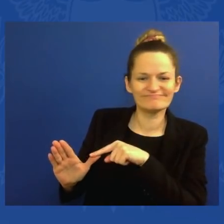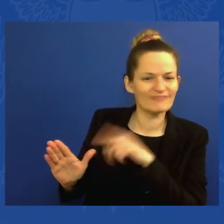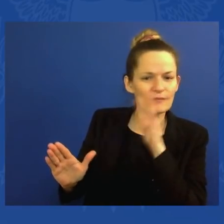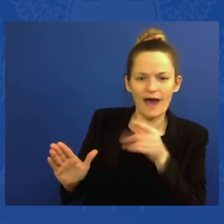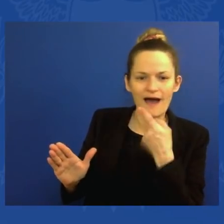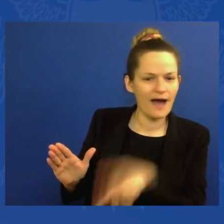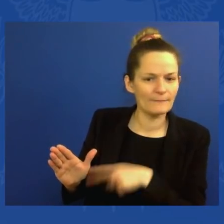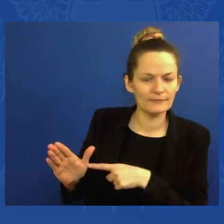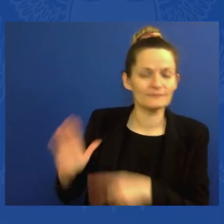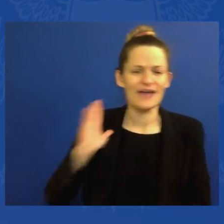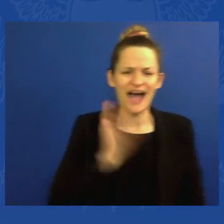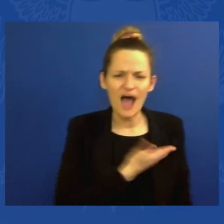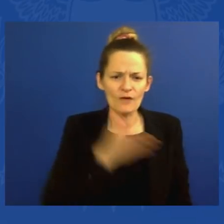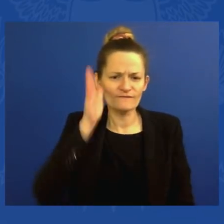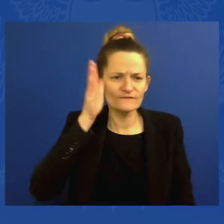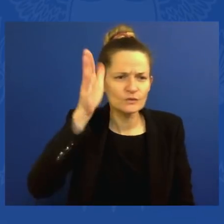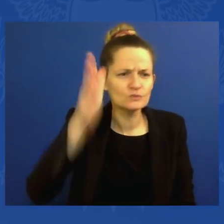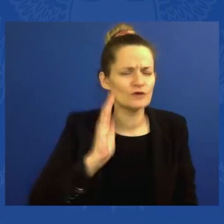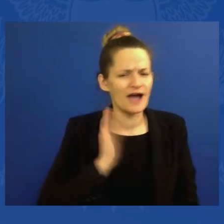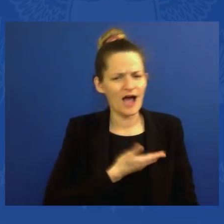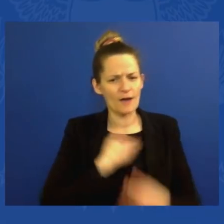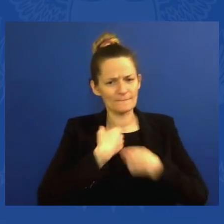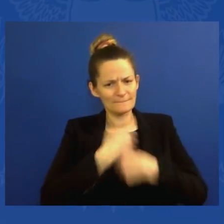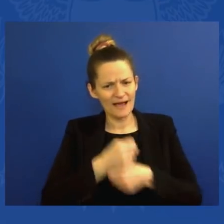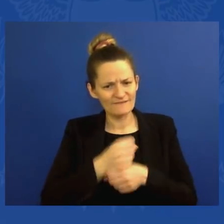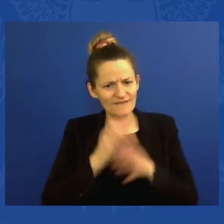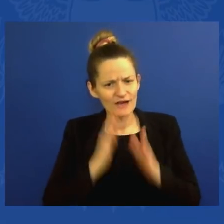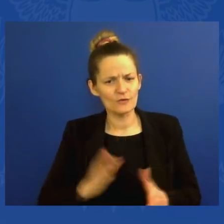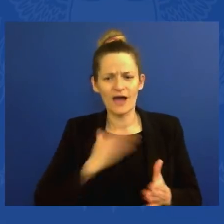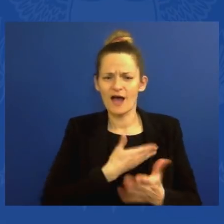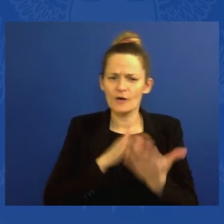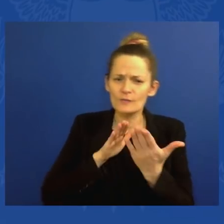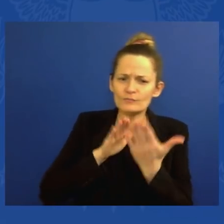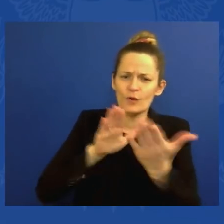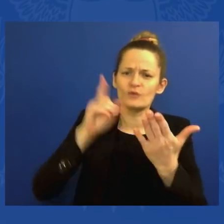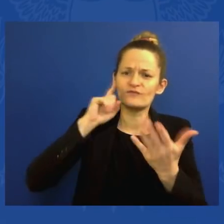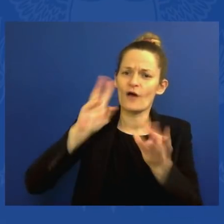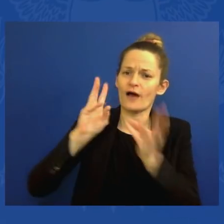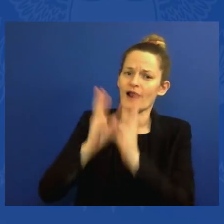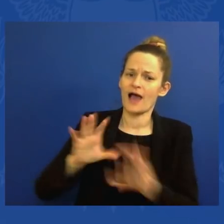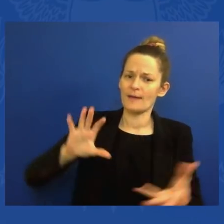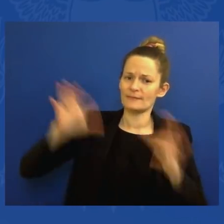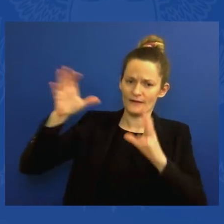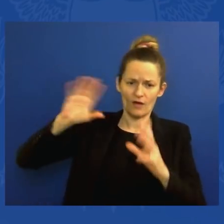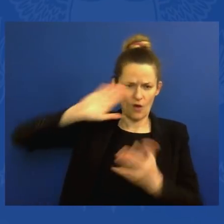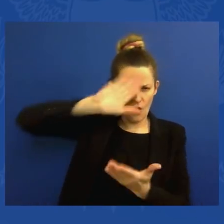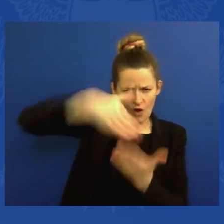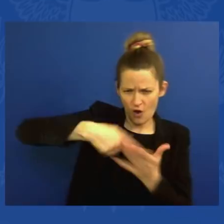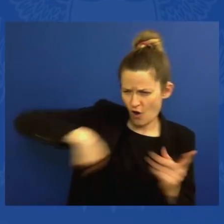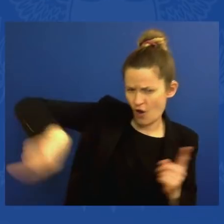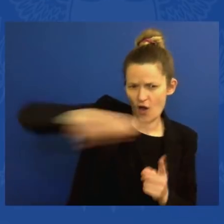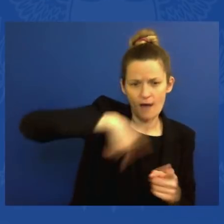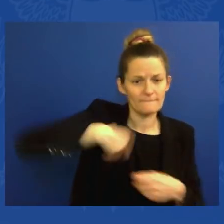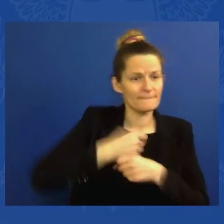And what that means to build a better America -- well, it does. We're going to build a better America as a consequence.